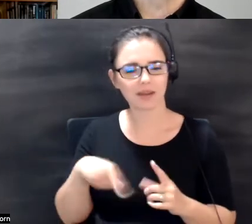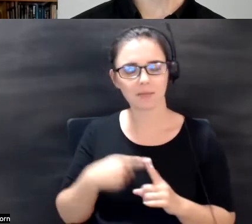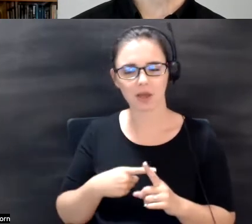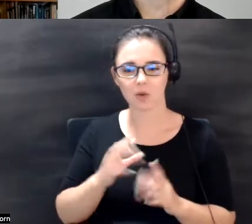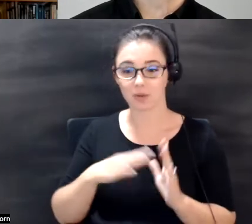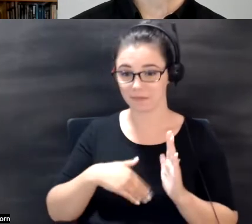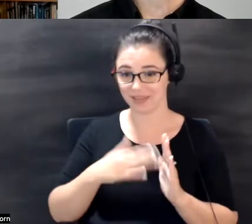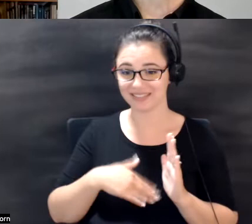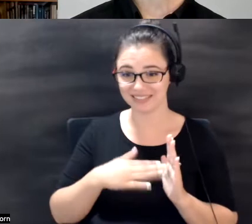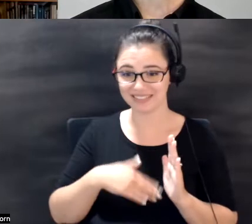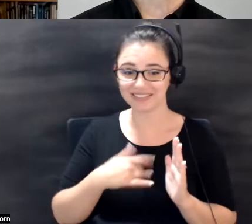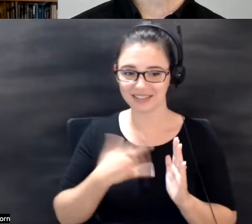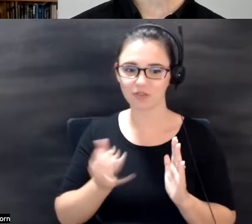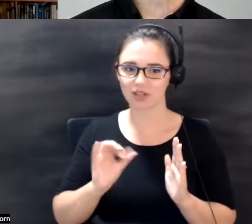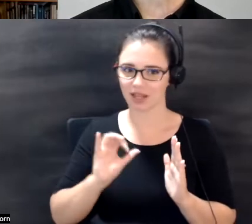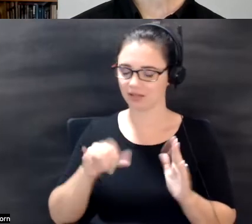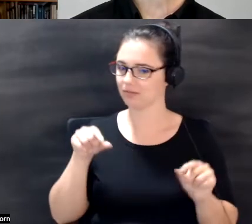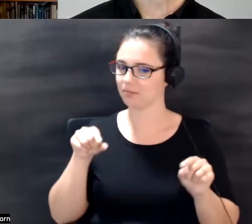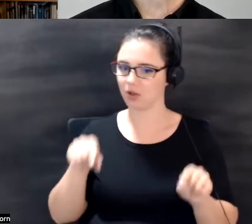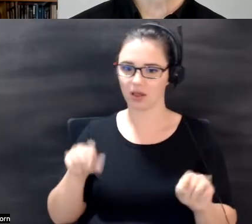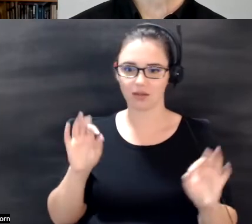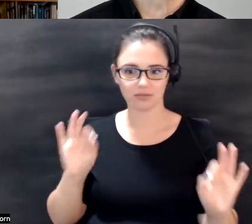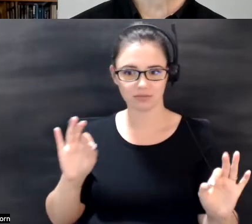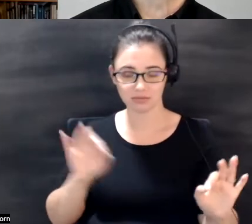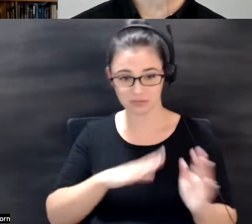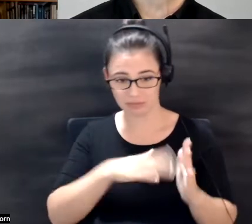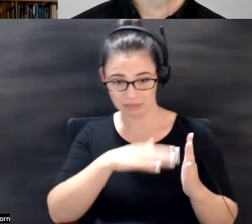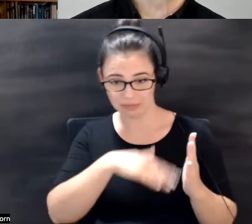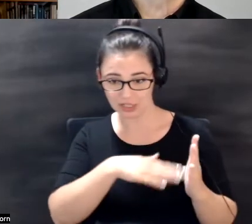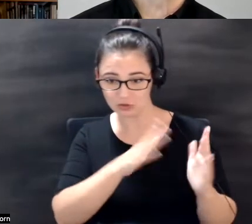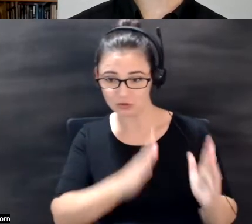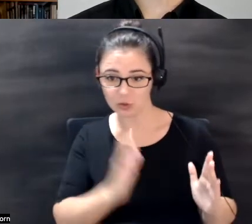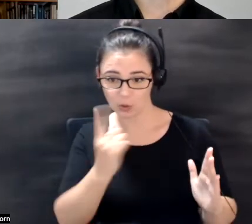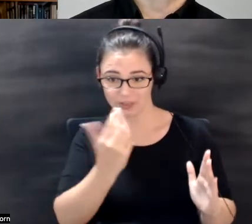because I think there's a parallel thing, does the painter always know? I mean, right,